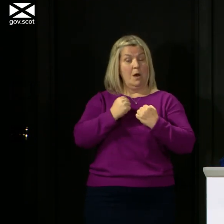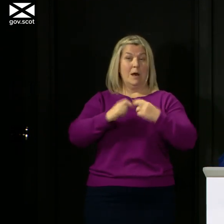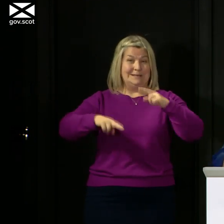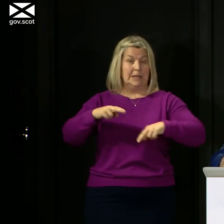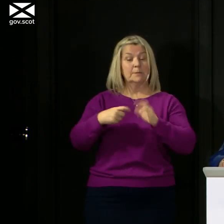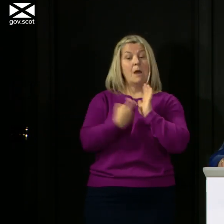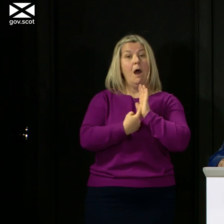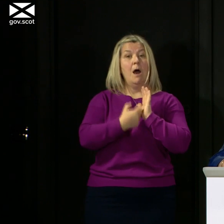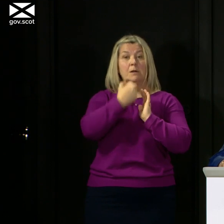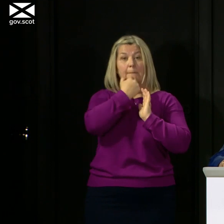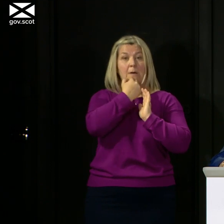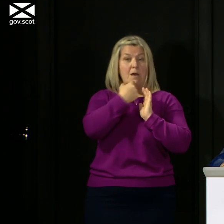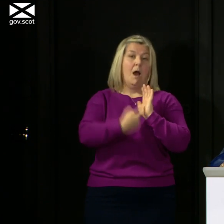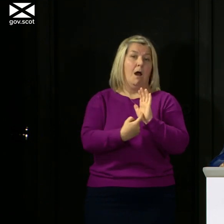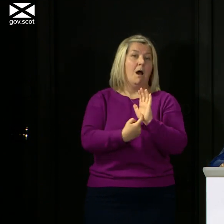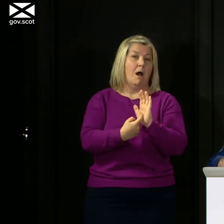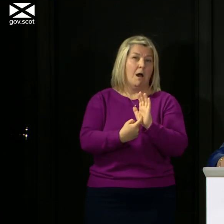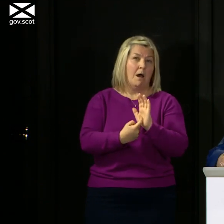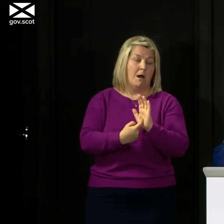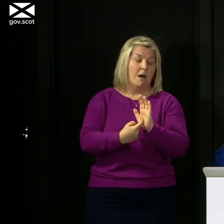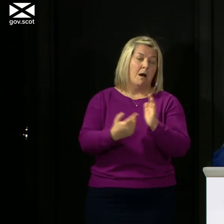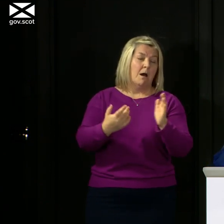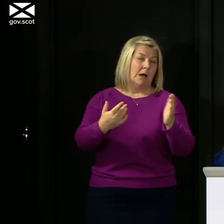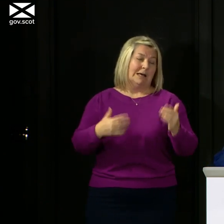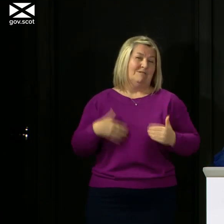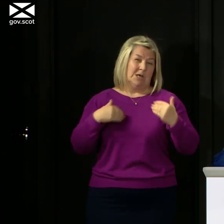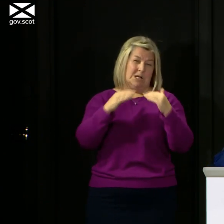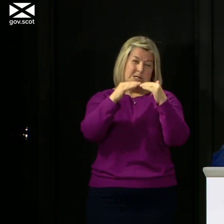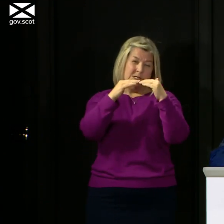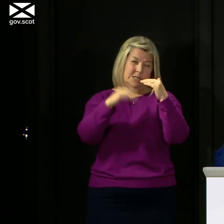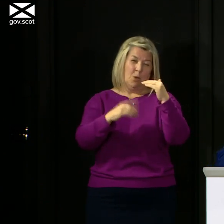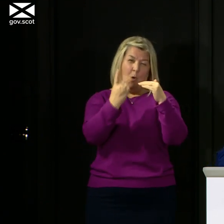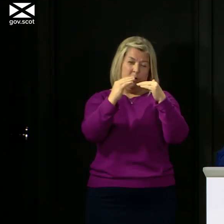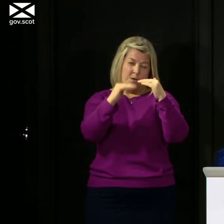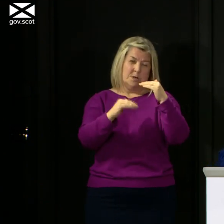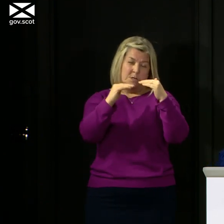we think that we are slightly higher than the rest of the UK. Certainly the rest of